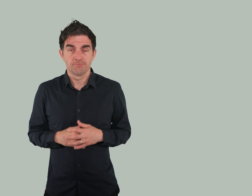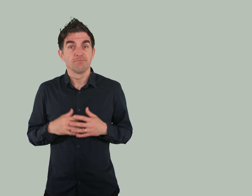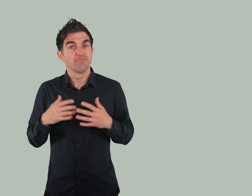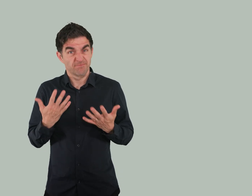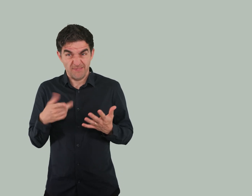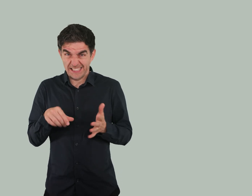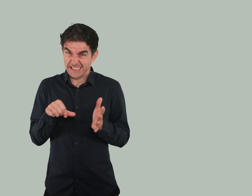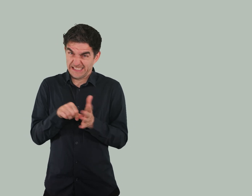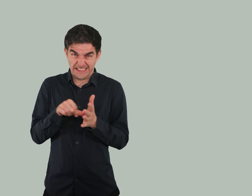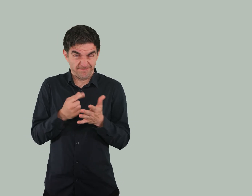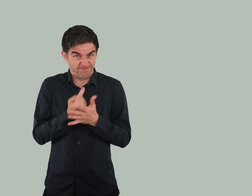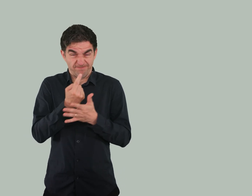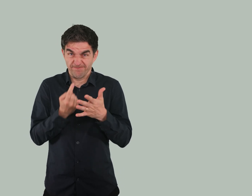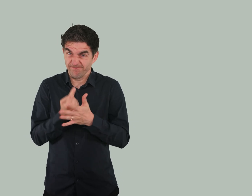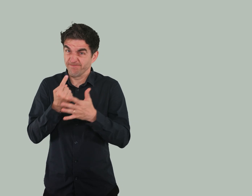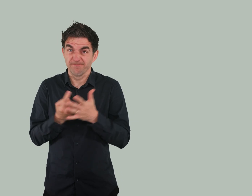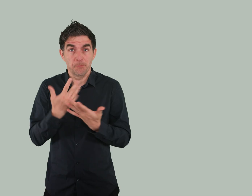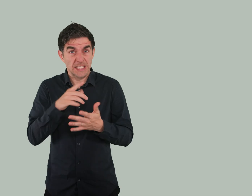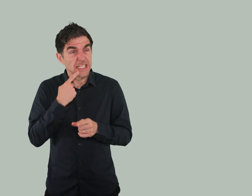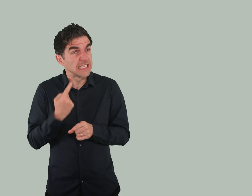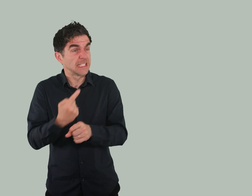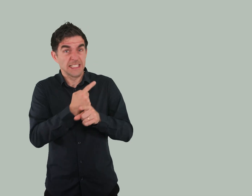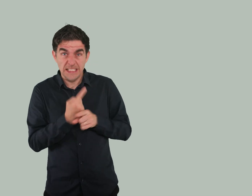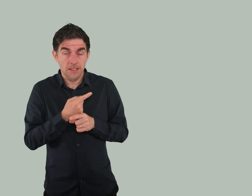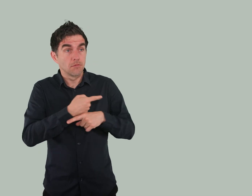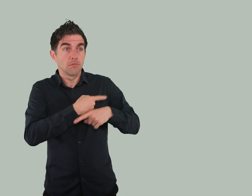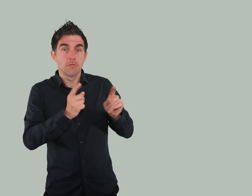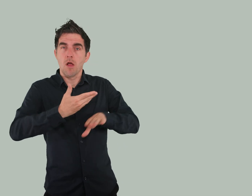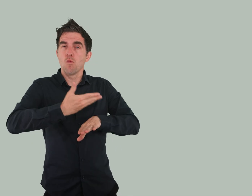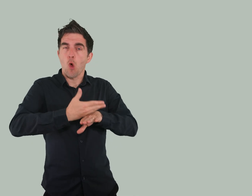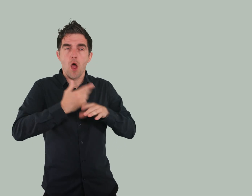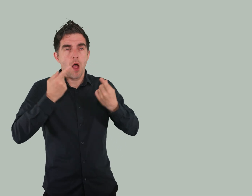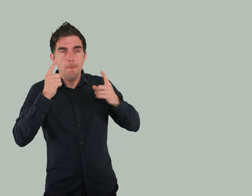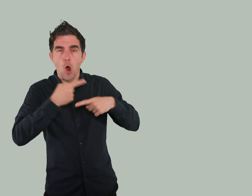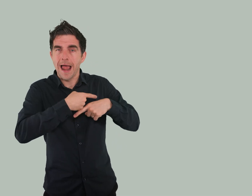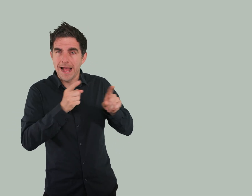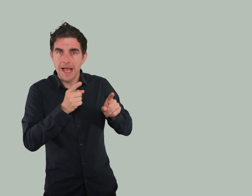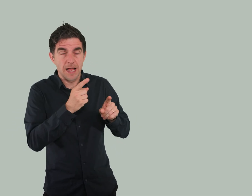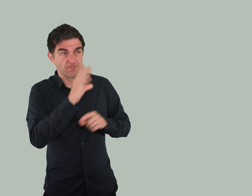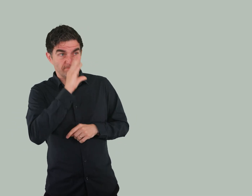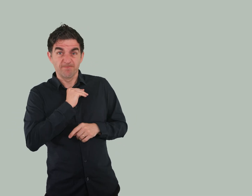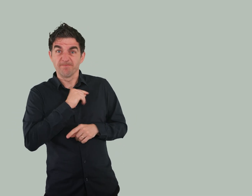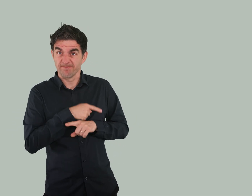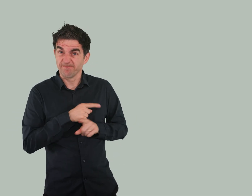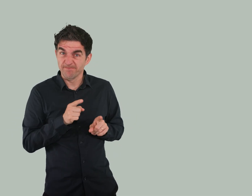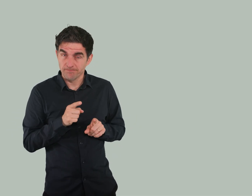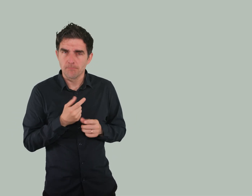262. This issue was raised with us repeatedly by employers.